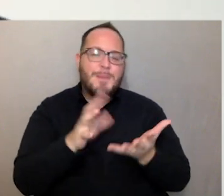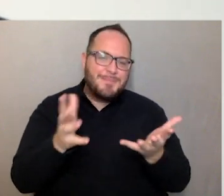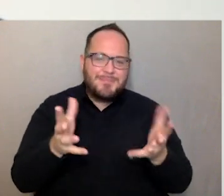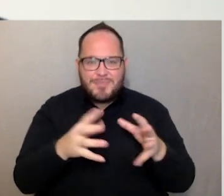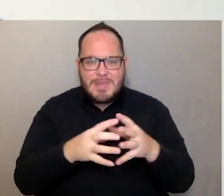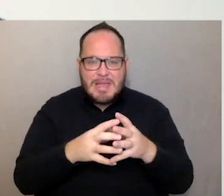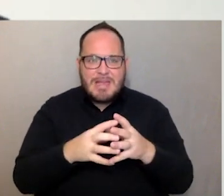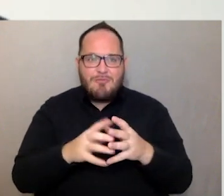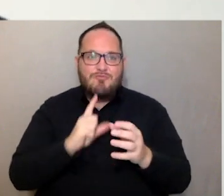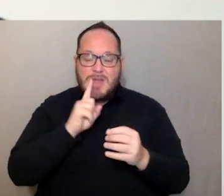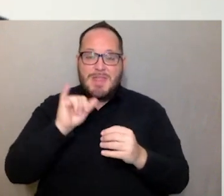IT WOULD DO IS -- FOLKS WOULD BE -- IT'S AN